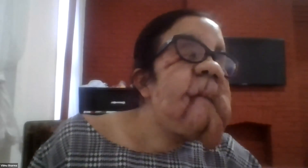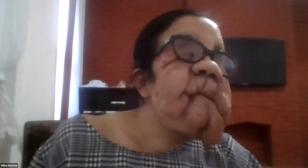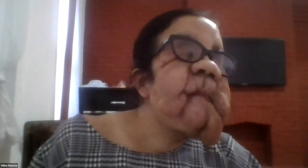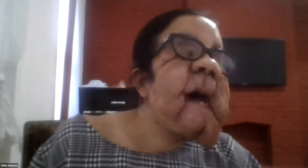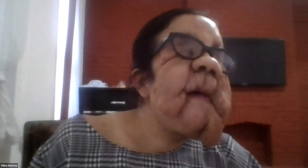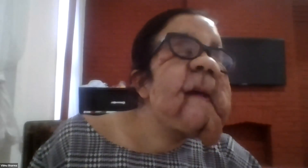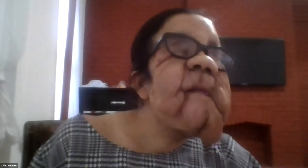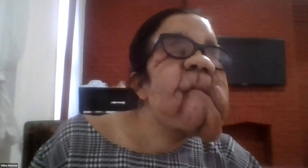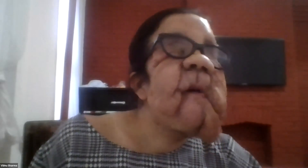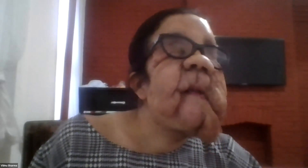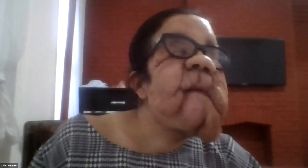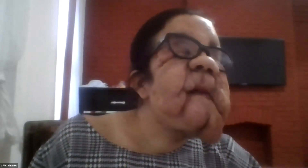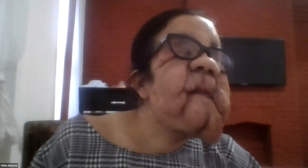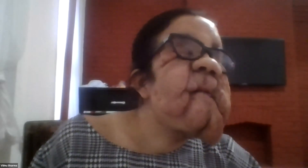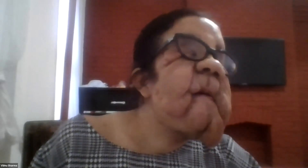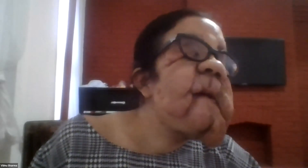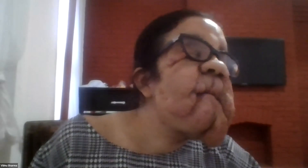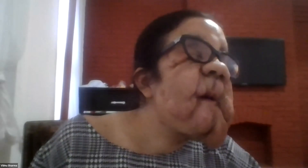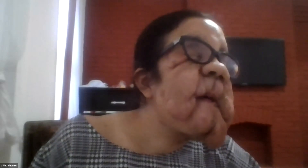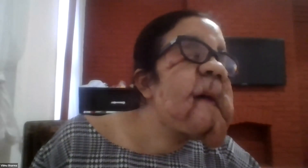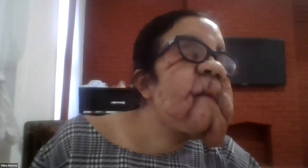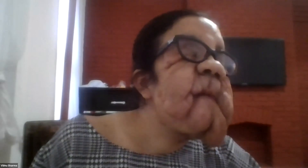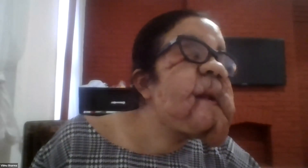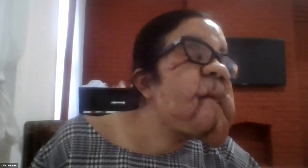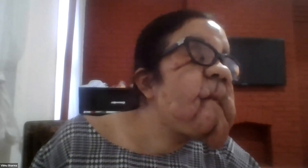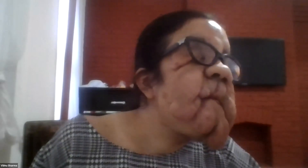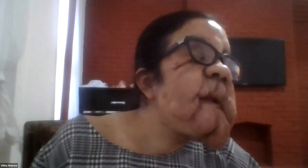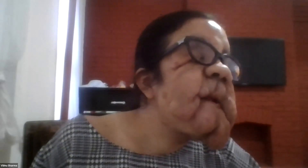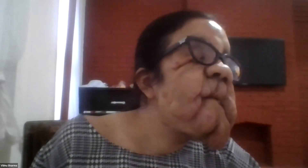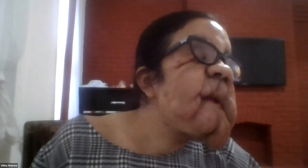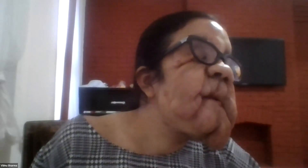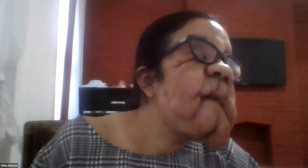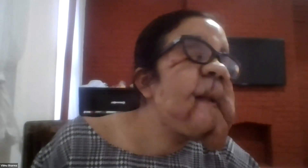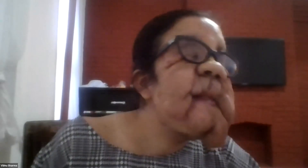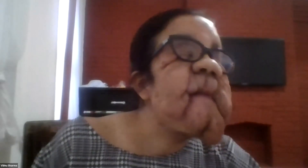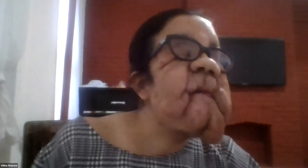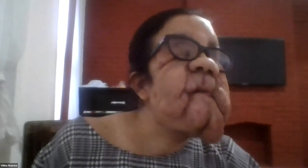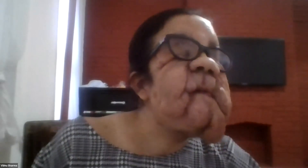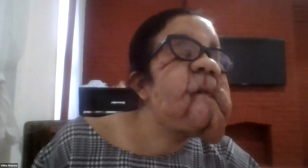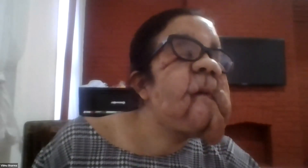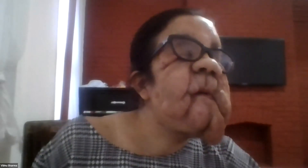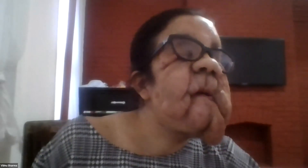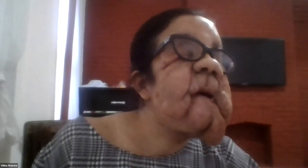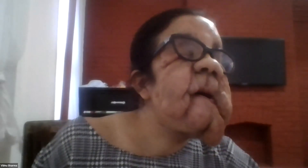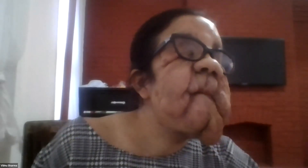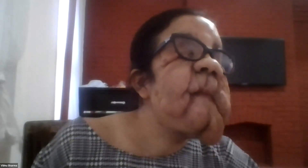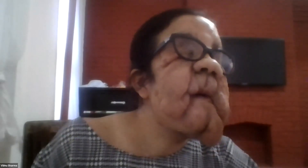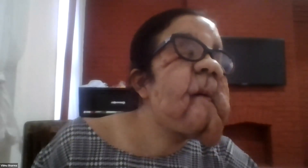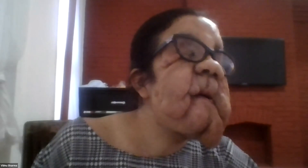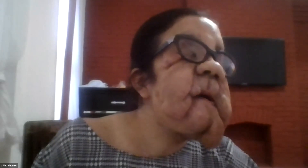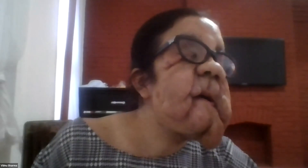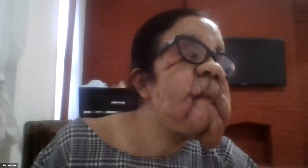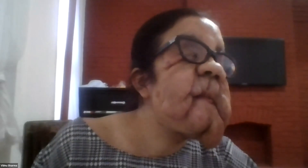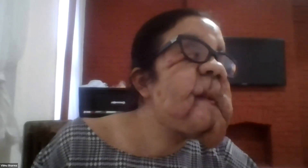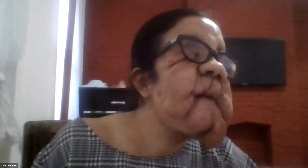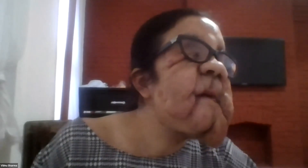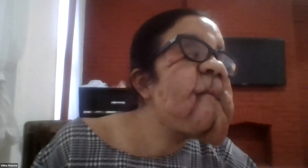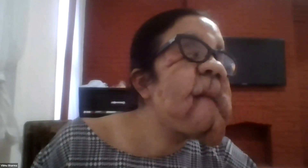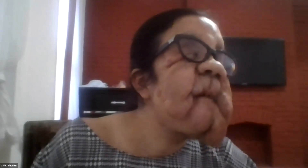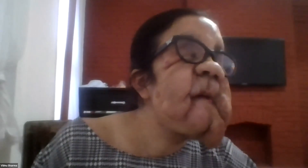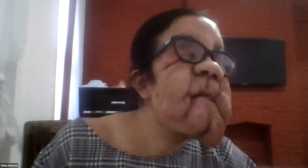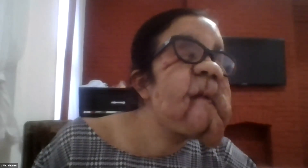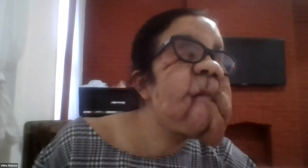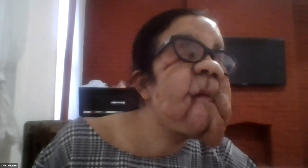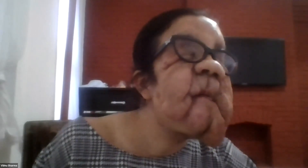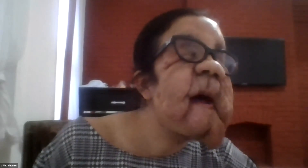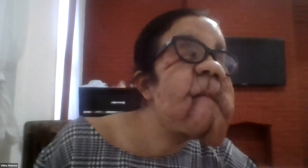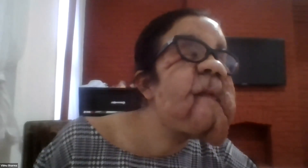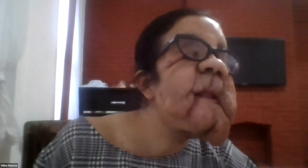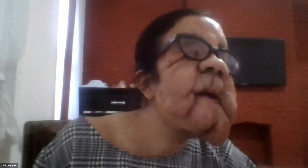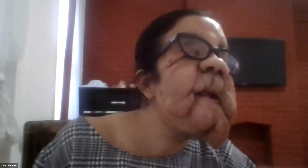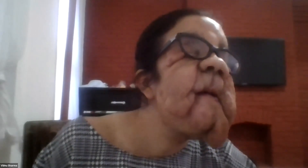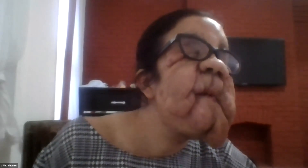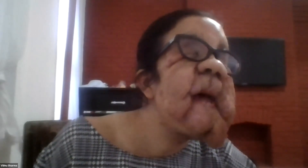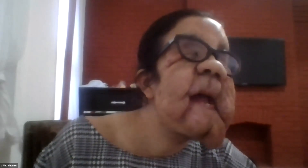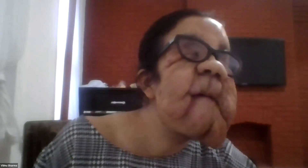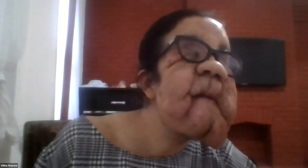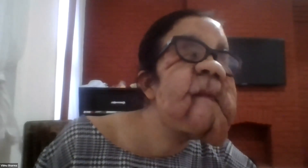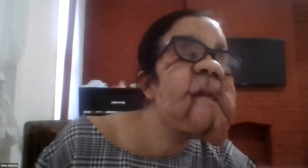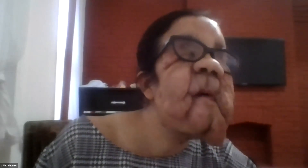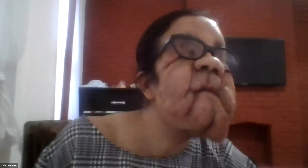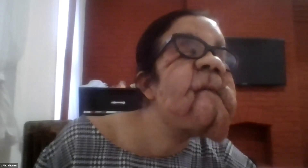Vibhu Sharma : um I think it's important it's it's very important that we be the training teachers or or the teacher preparation programs include elements of.